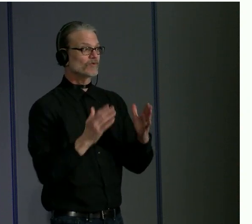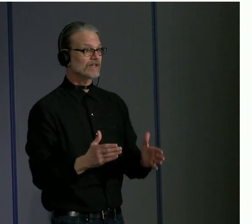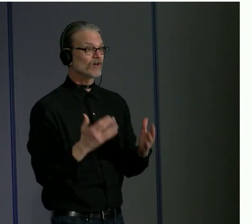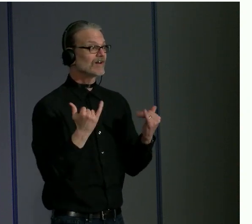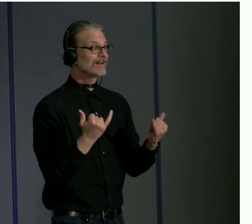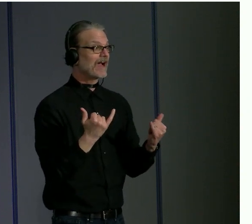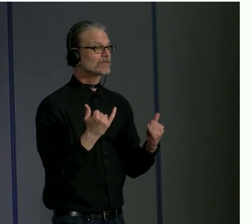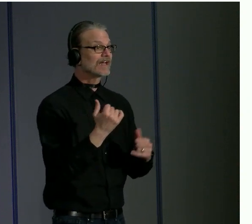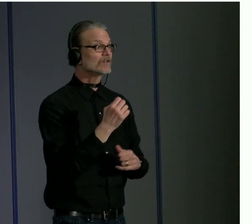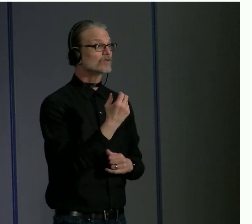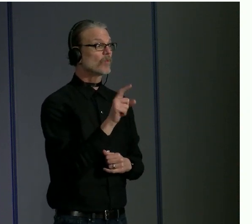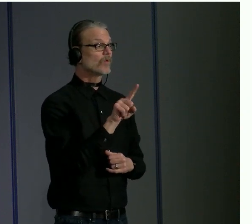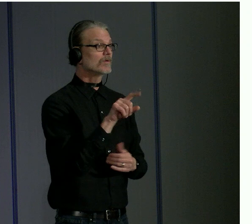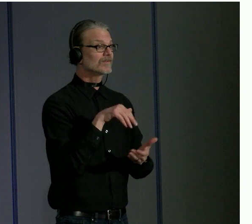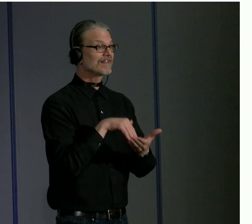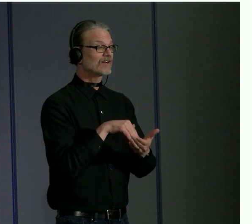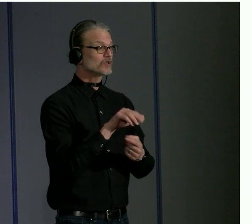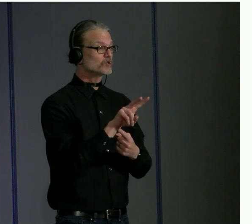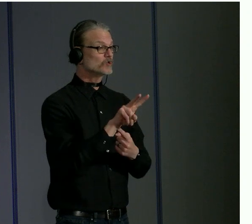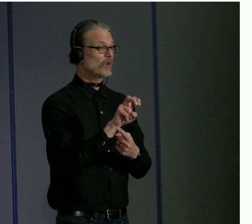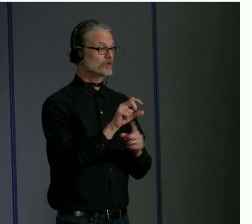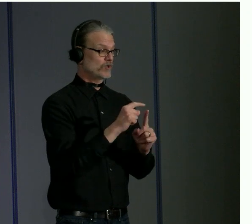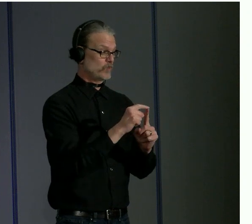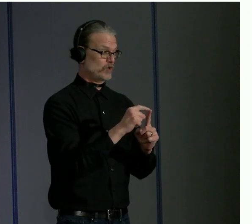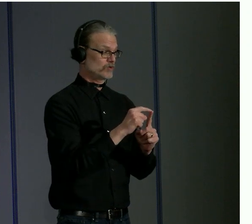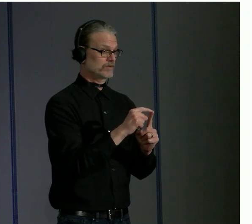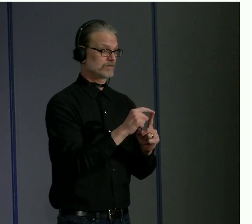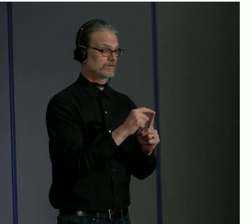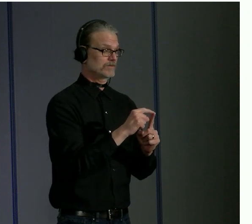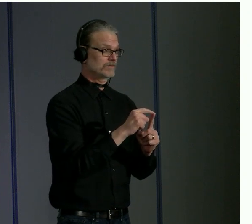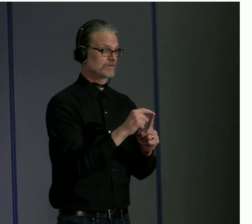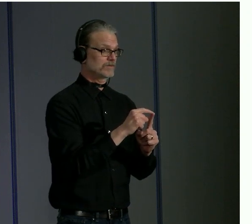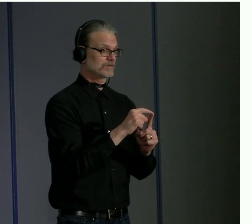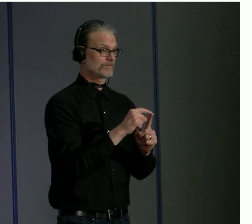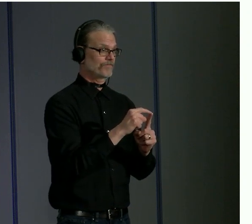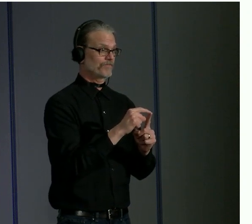That's a lot. So it's no longer the barrier of the screen reader. It's really just a